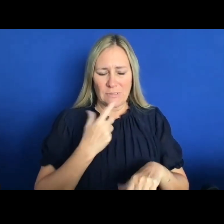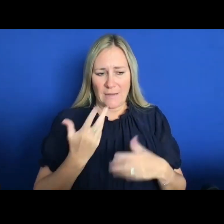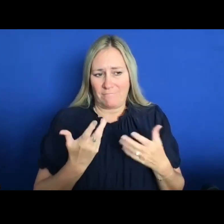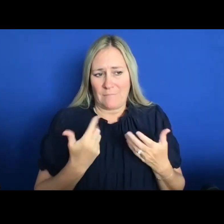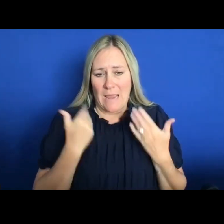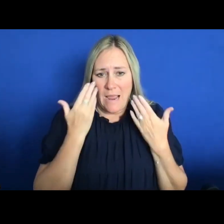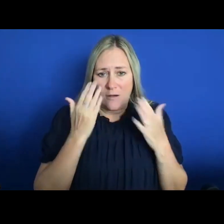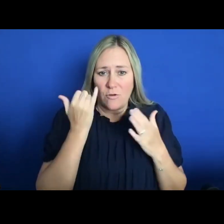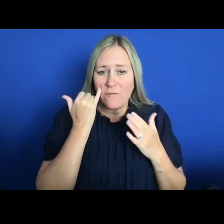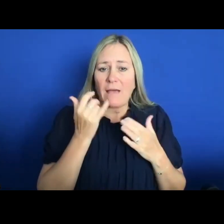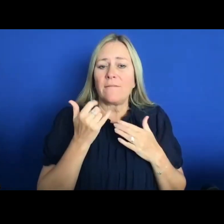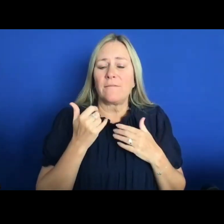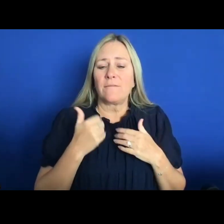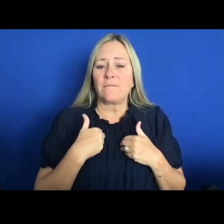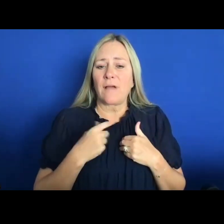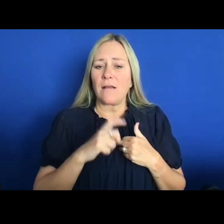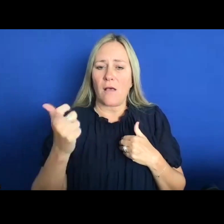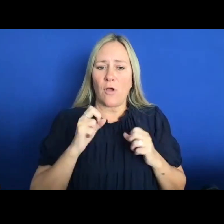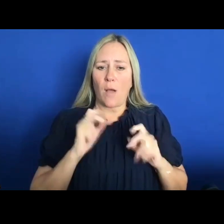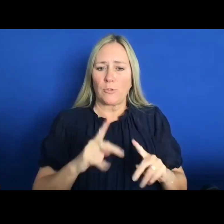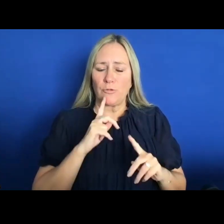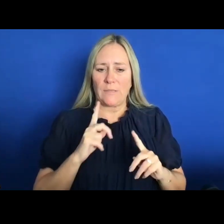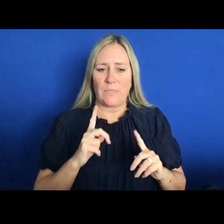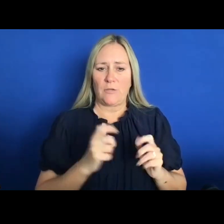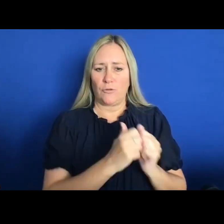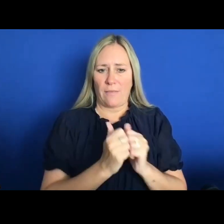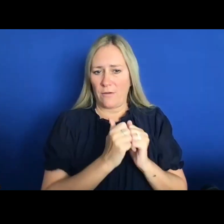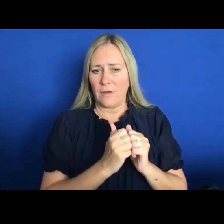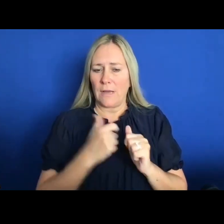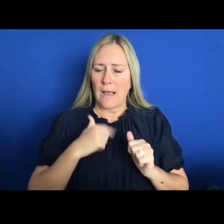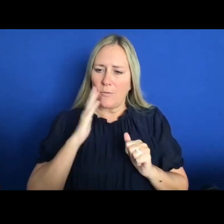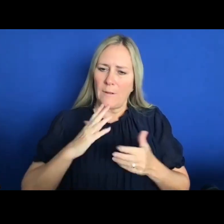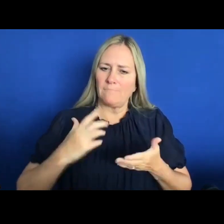together so I want to make the most of this time I'm not going to wait I'm not going to postpone I